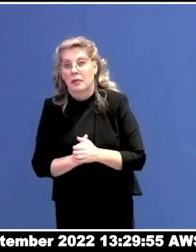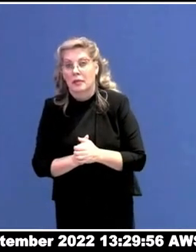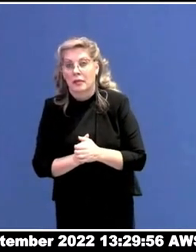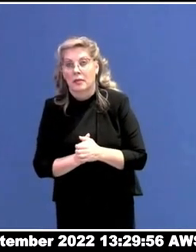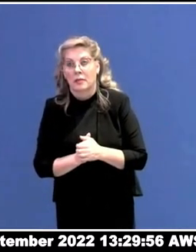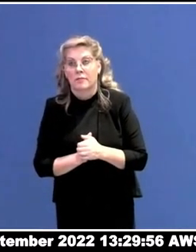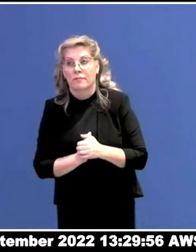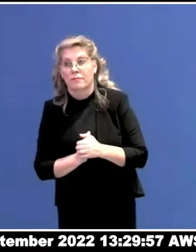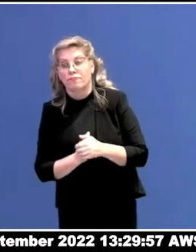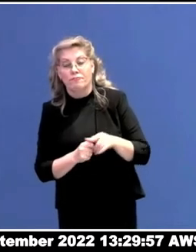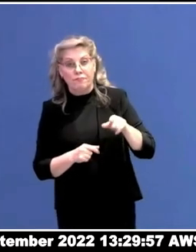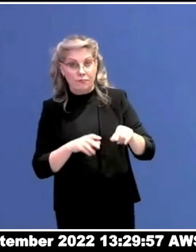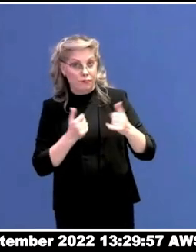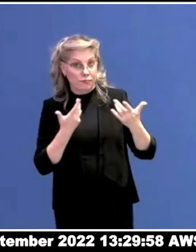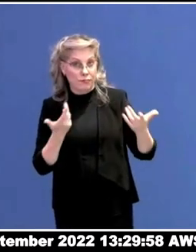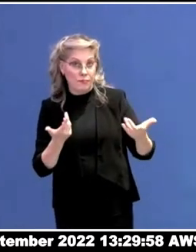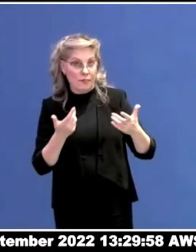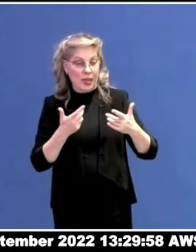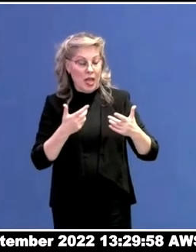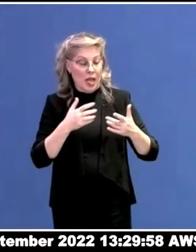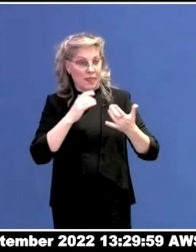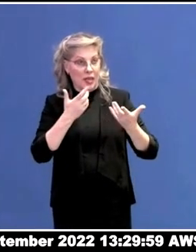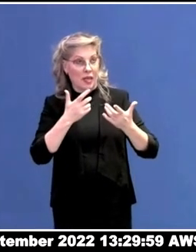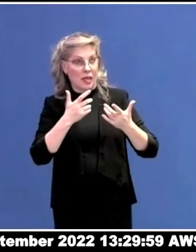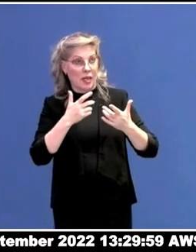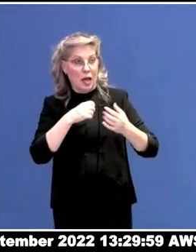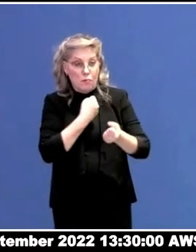regional prisons towards the north, there are huge differences.